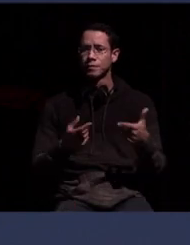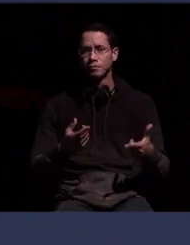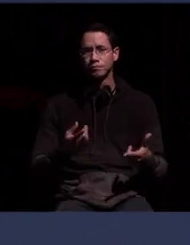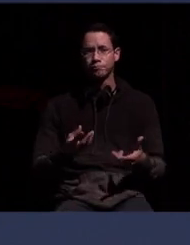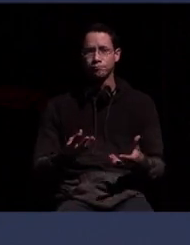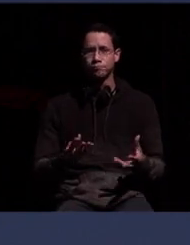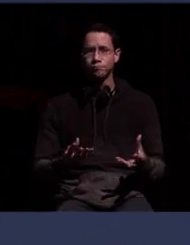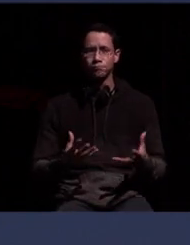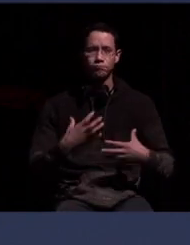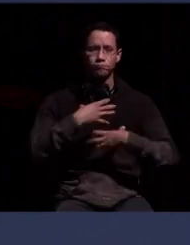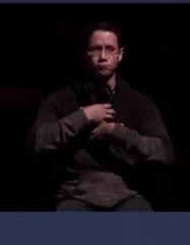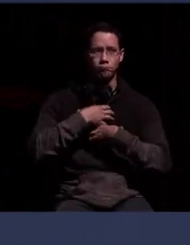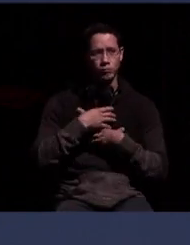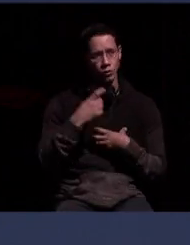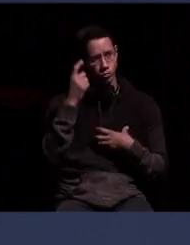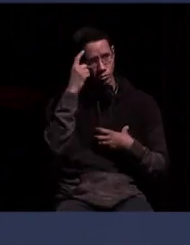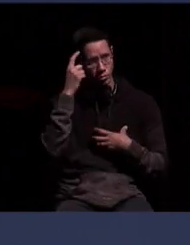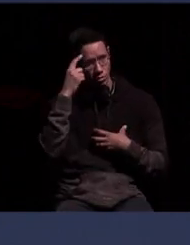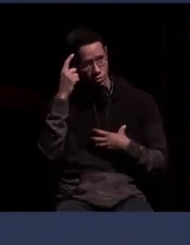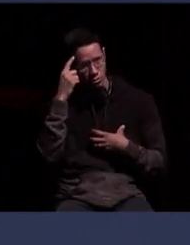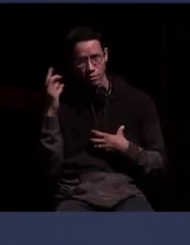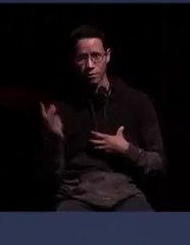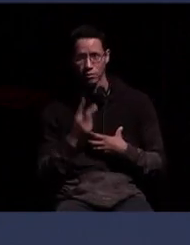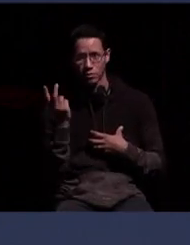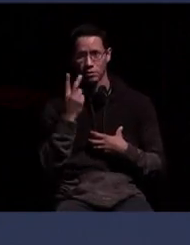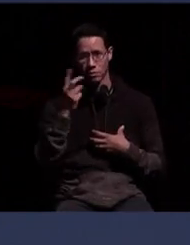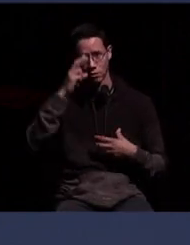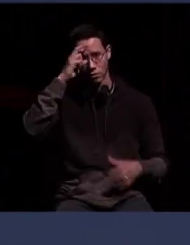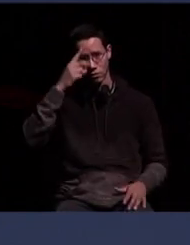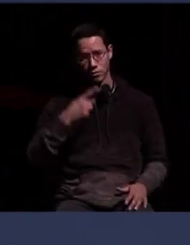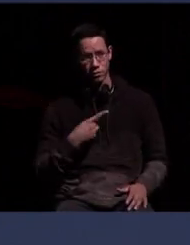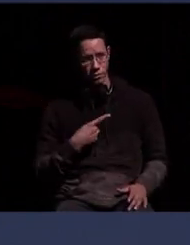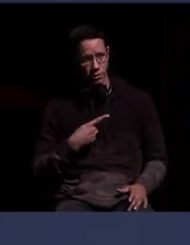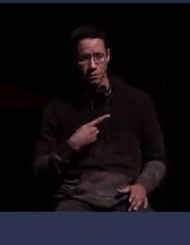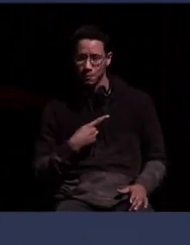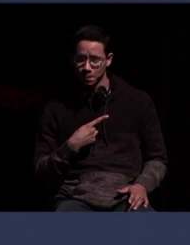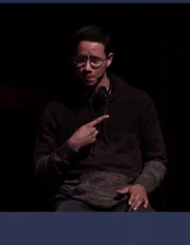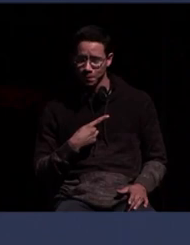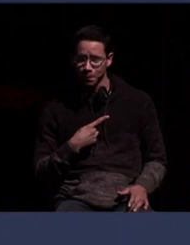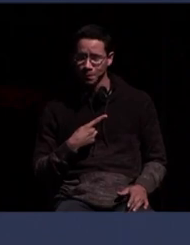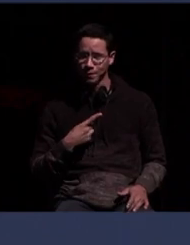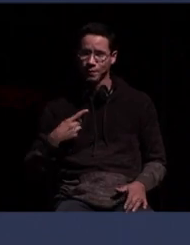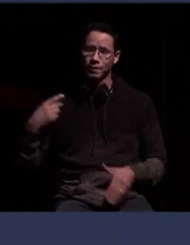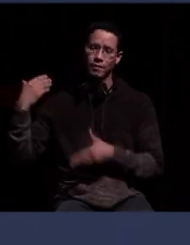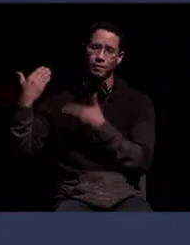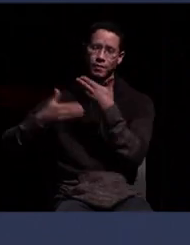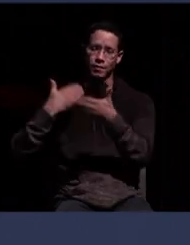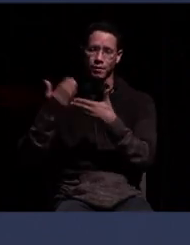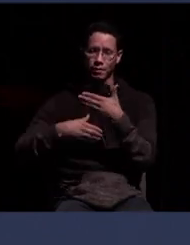knowledge, self-affirmation, through encounters and works.